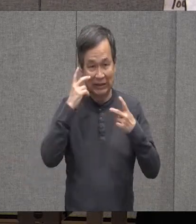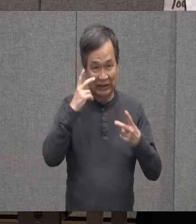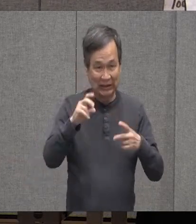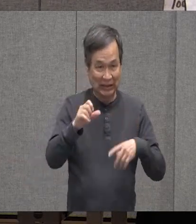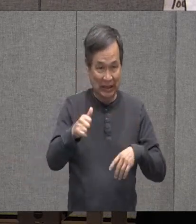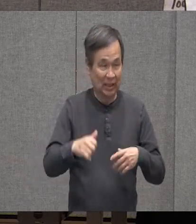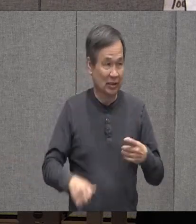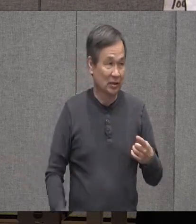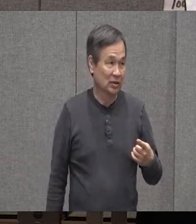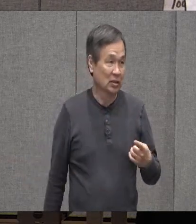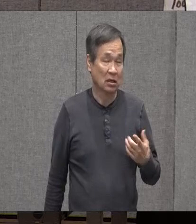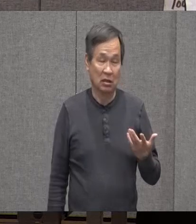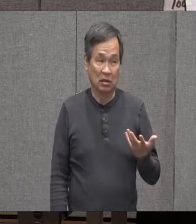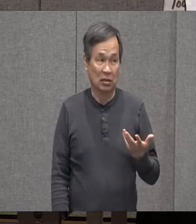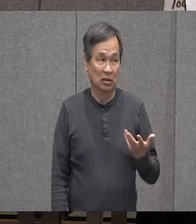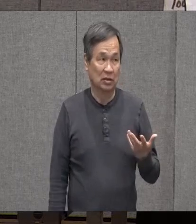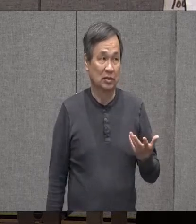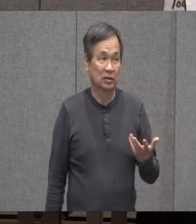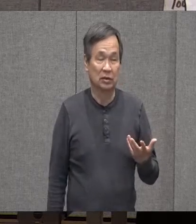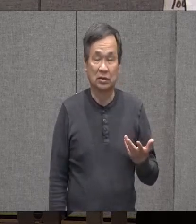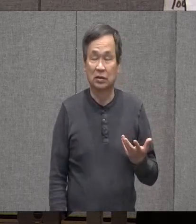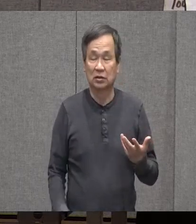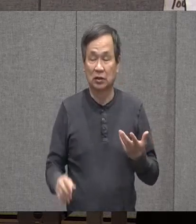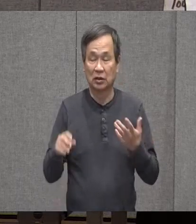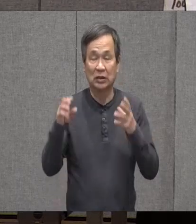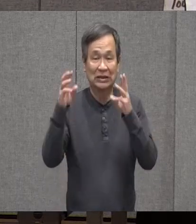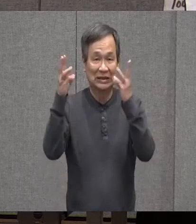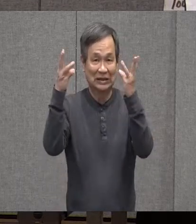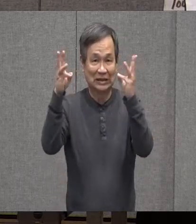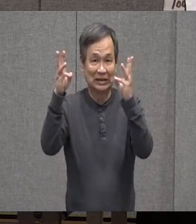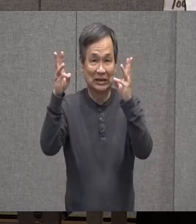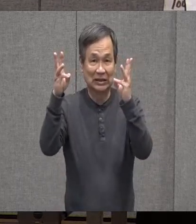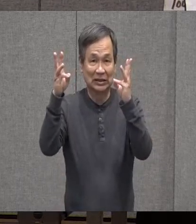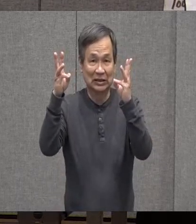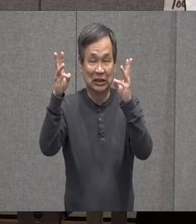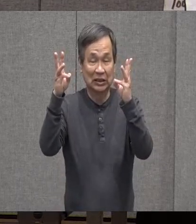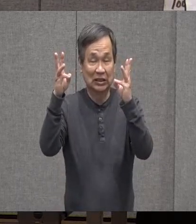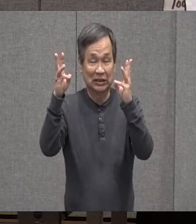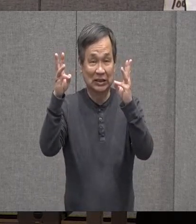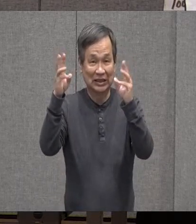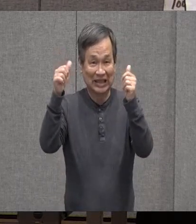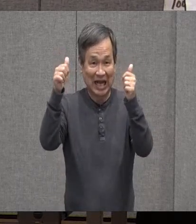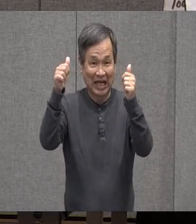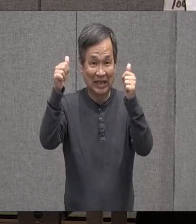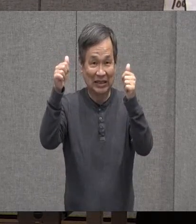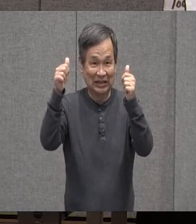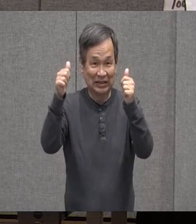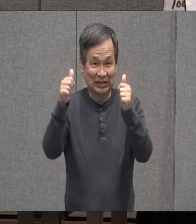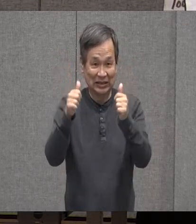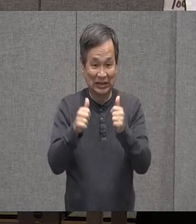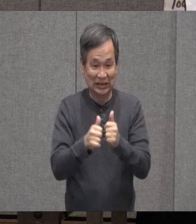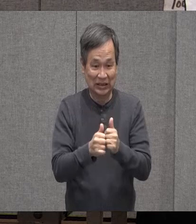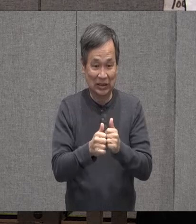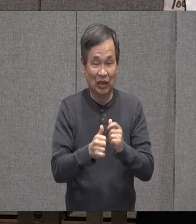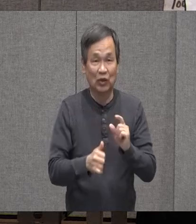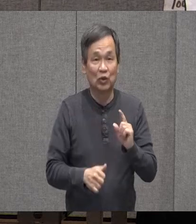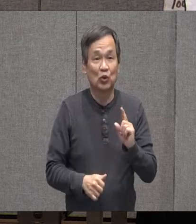So maybe you thought about 16 plus 16, and then putting your 10s together to get 20